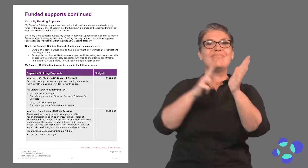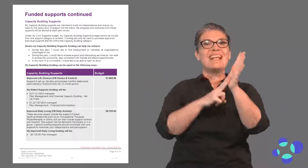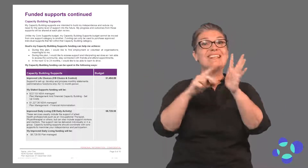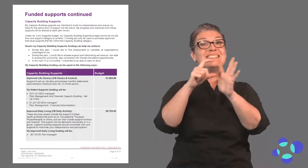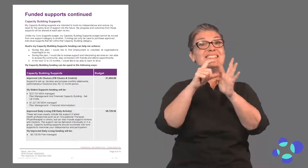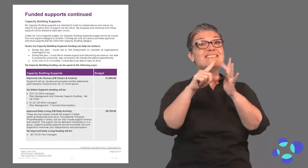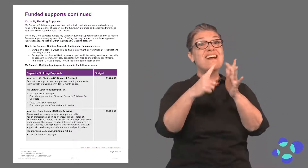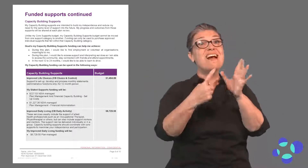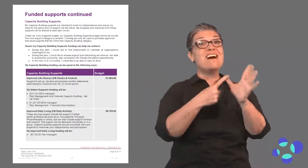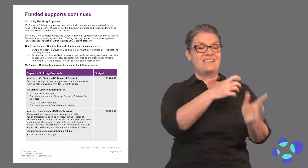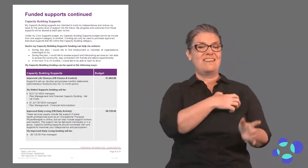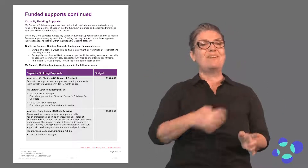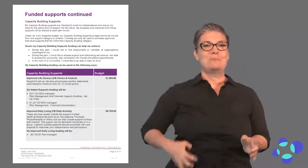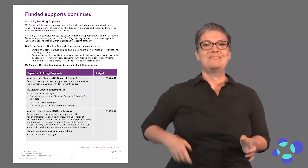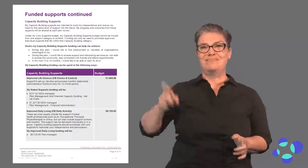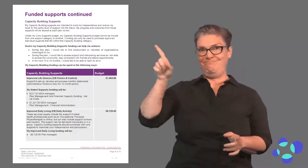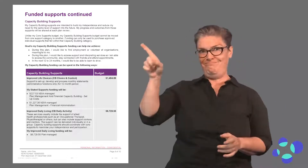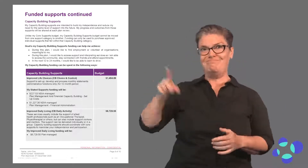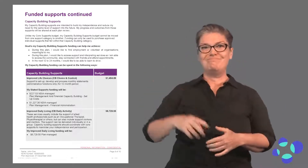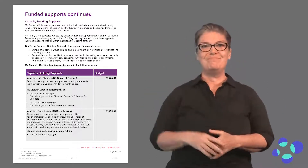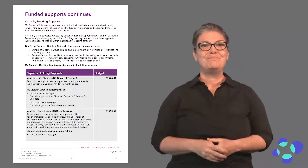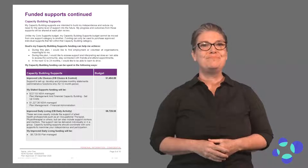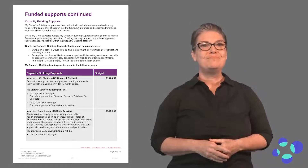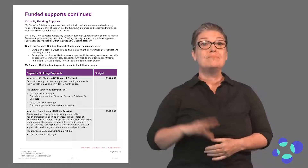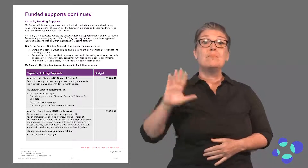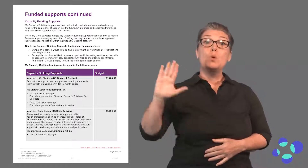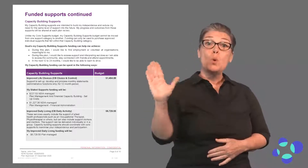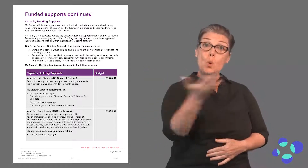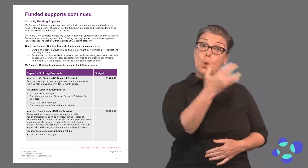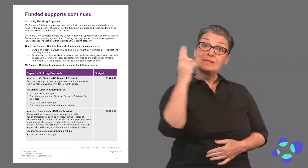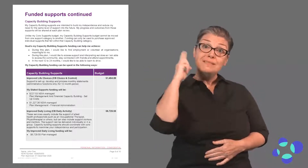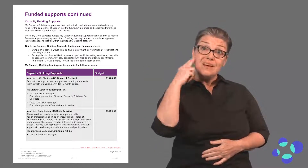The report is submitted to the NDIA.